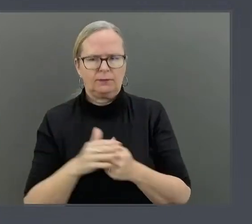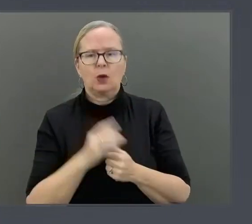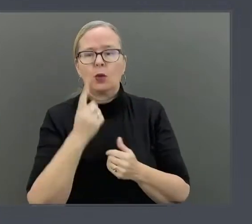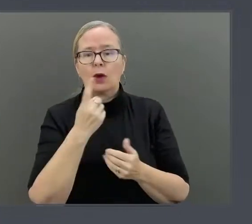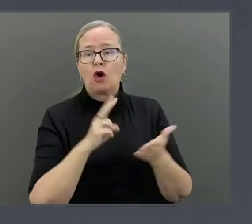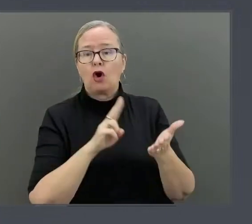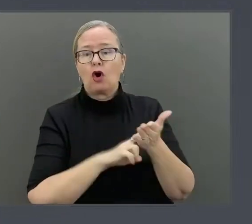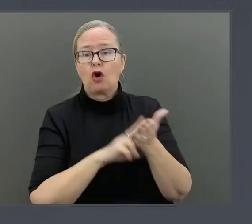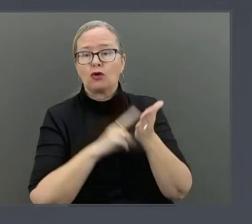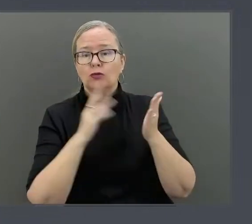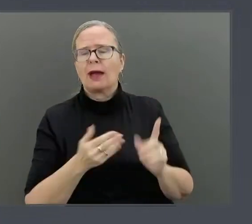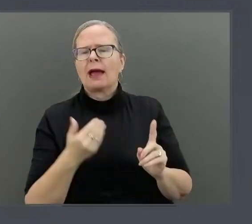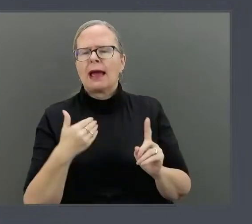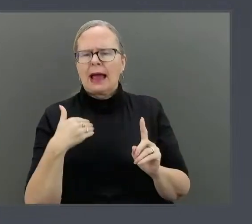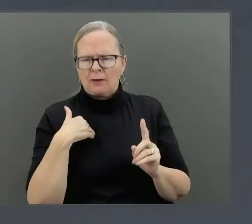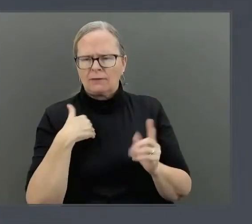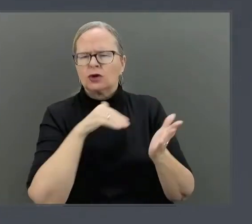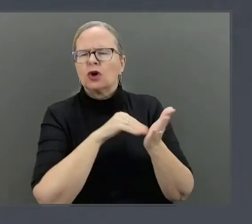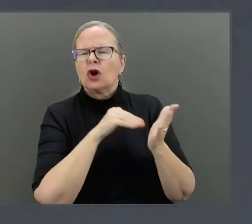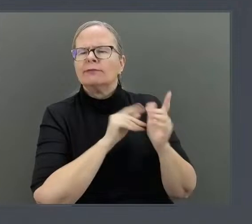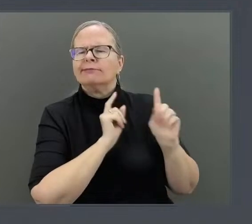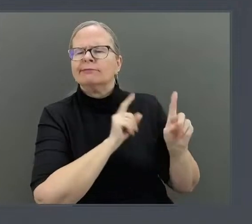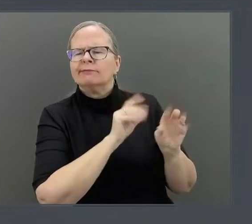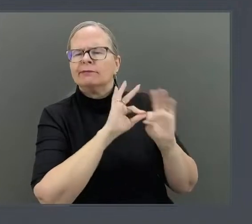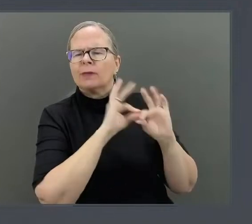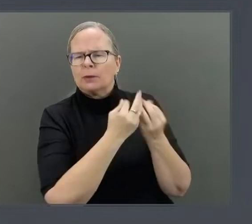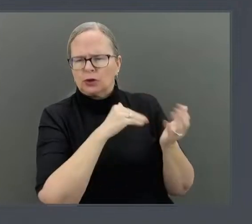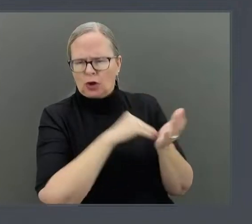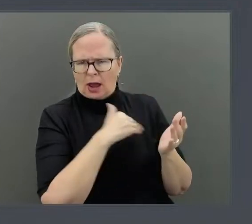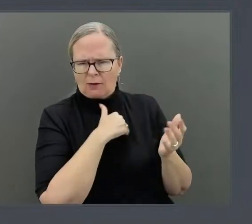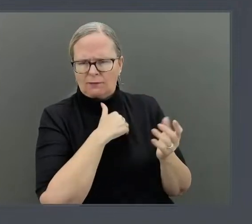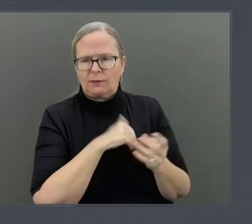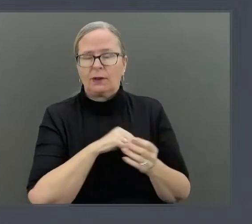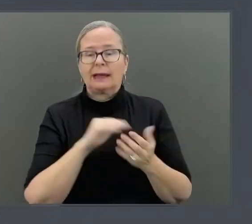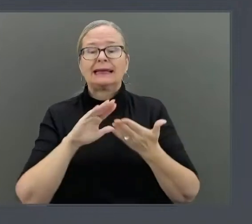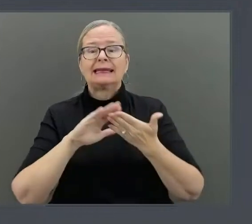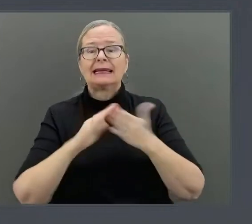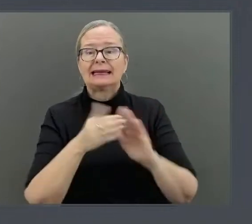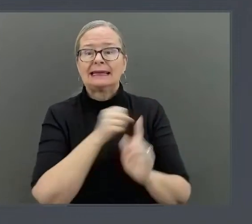and on behalf of all calgarians I would like to thank both of those individuals for their efforts